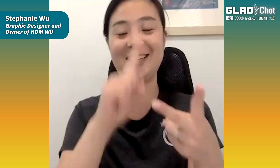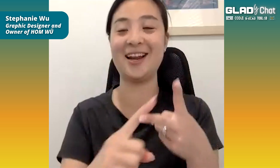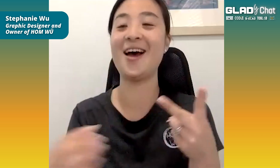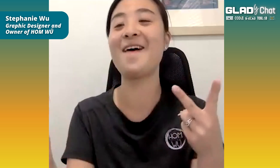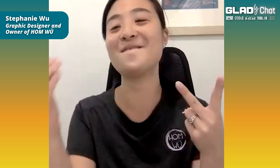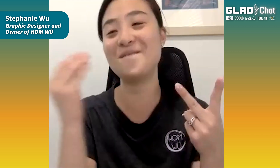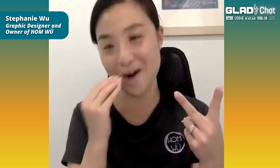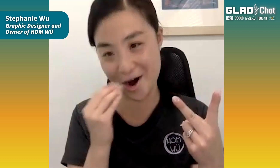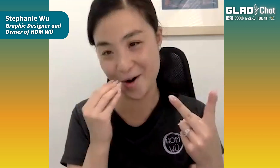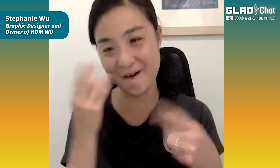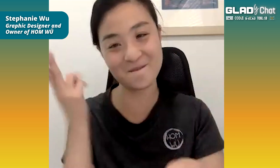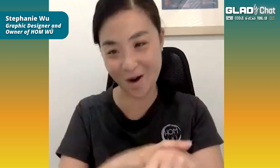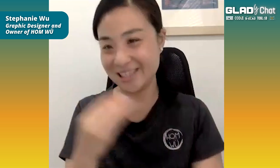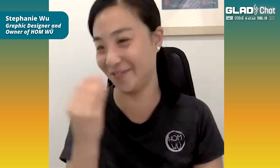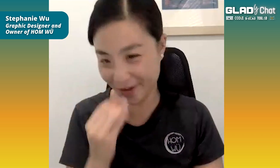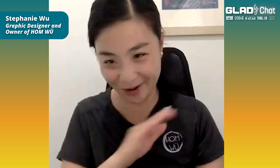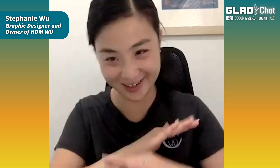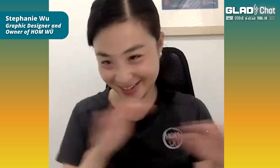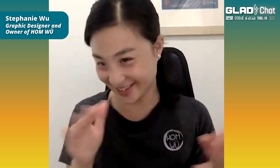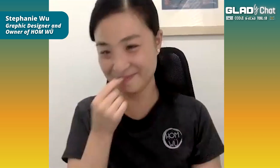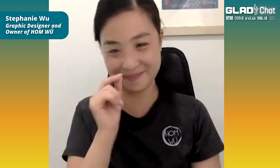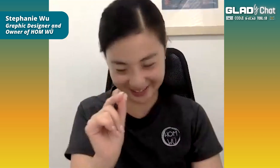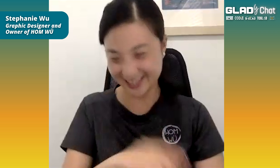and food, of course! Period.